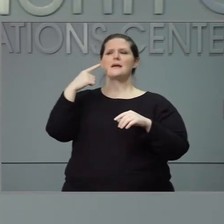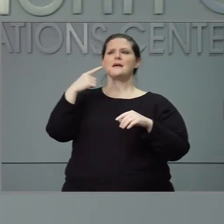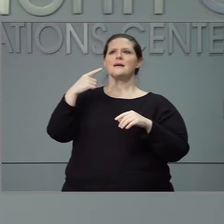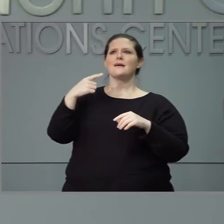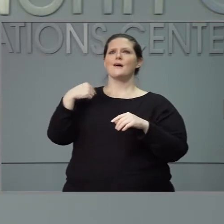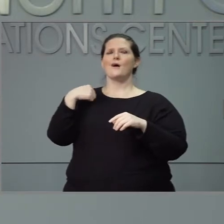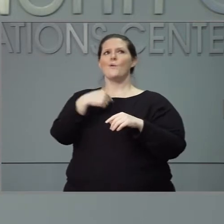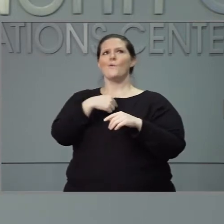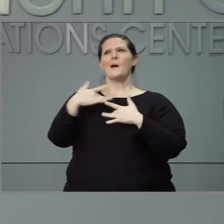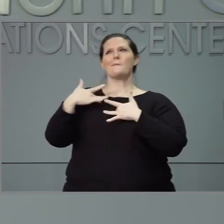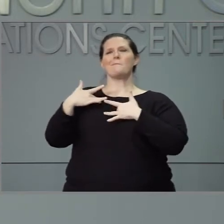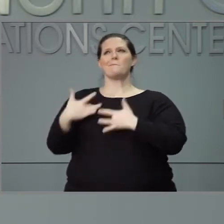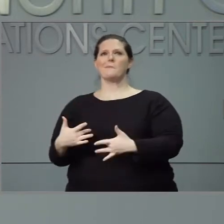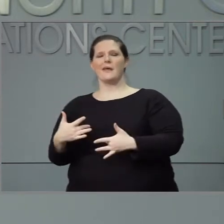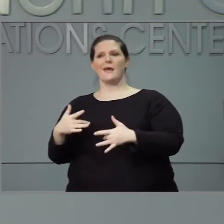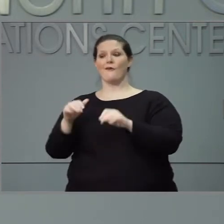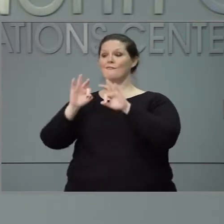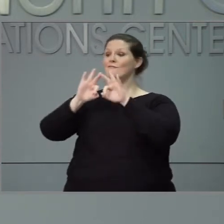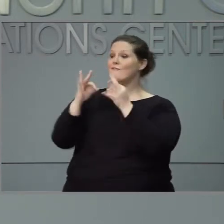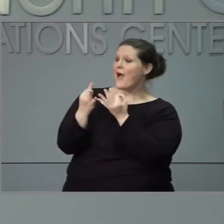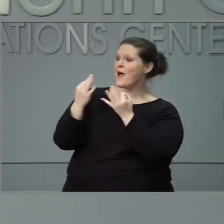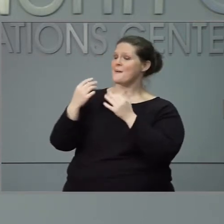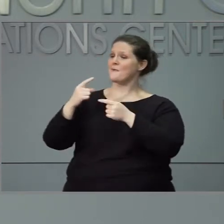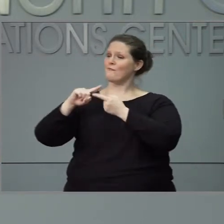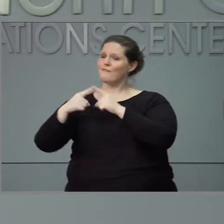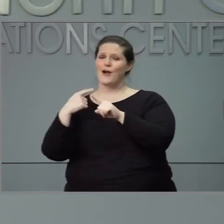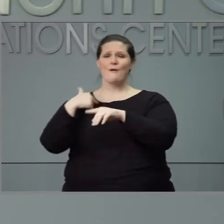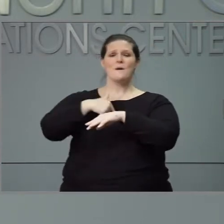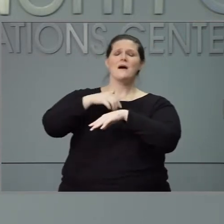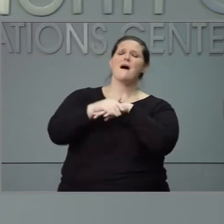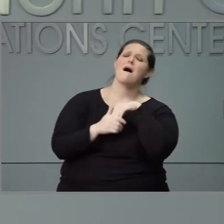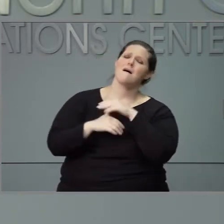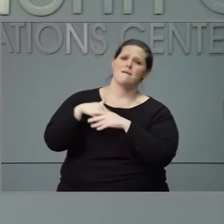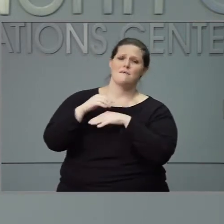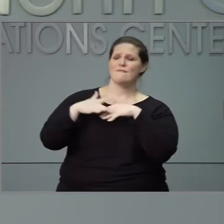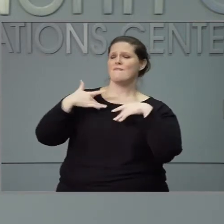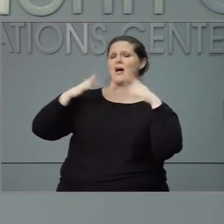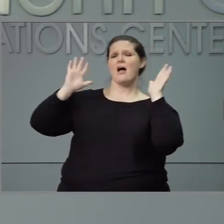MASCARILLAS BAJARON. CAROLINA DEL NORTE HA HECHO LO CORRECTO Y